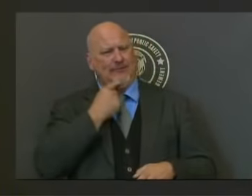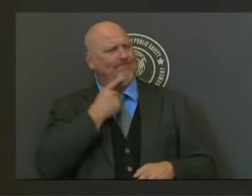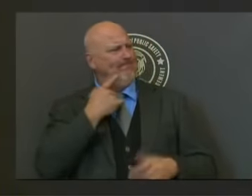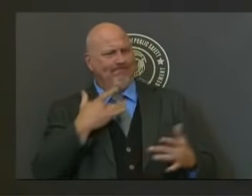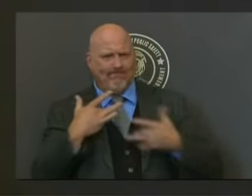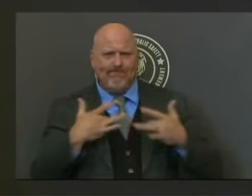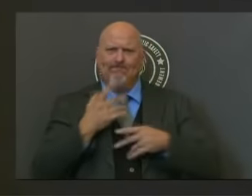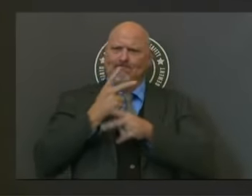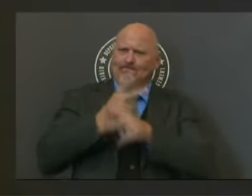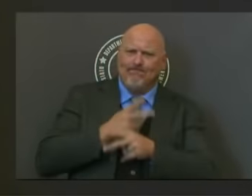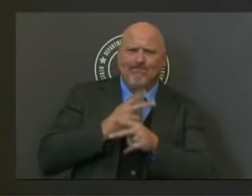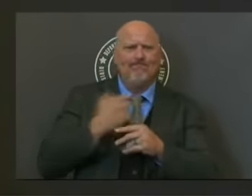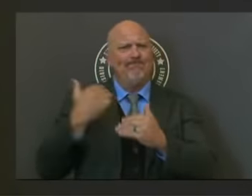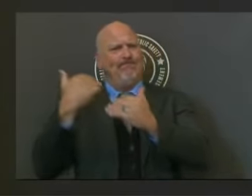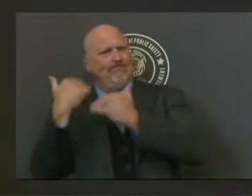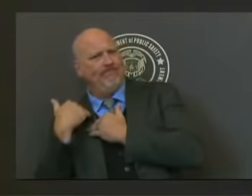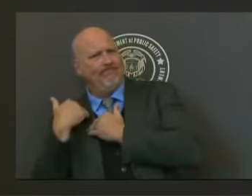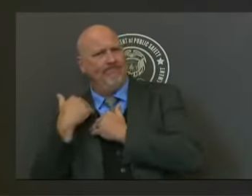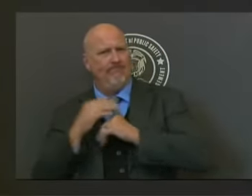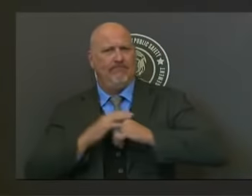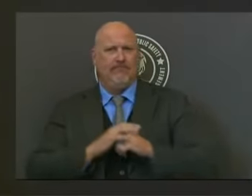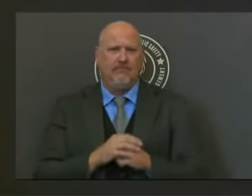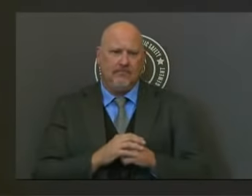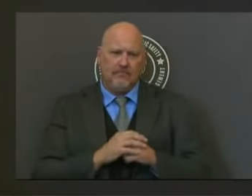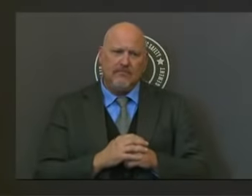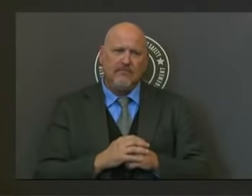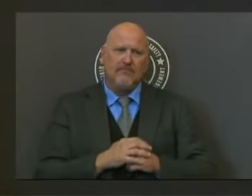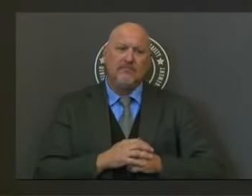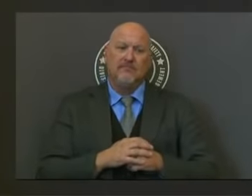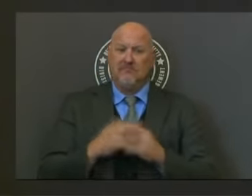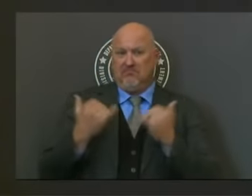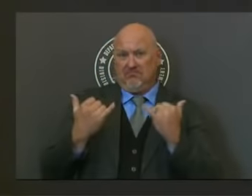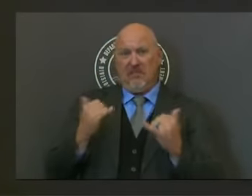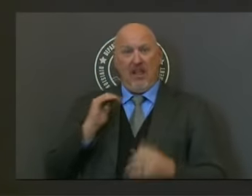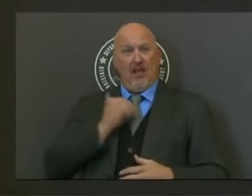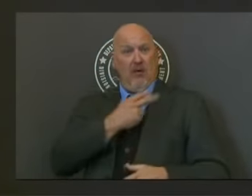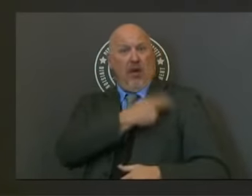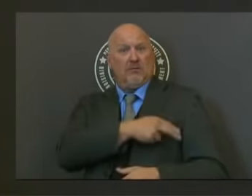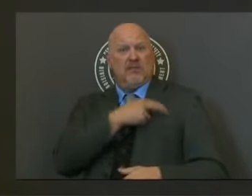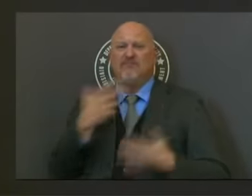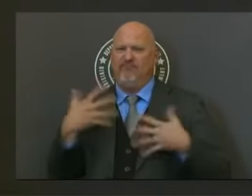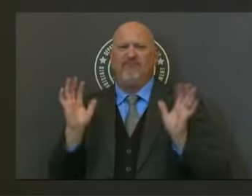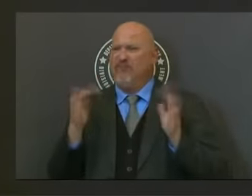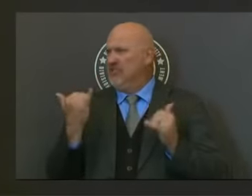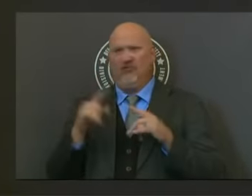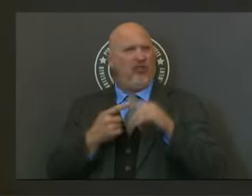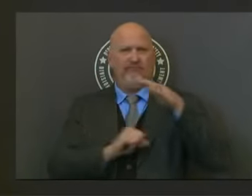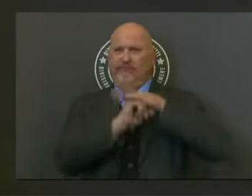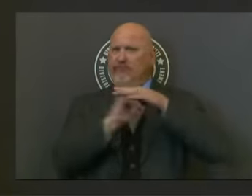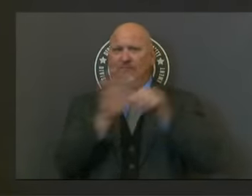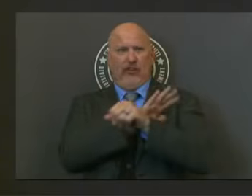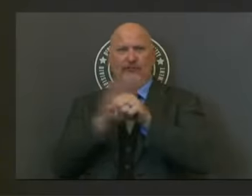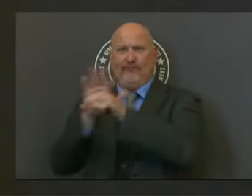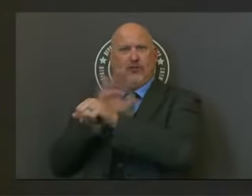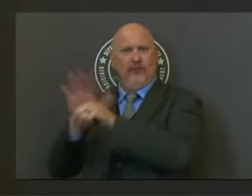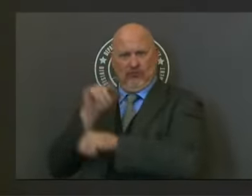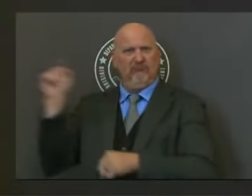happening in our hospitals are starting to fill up the bed